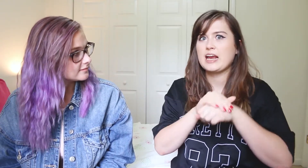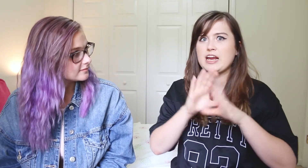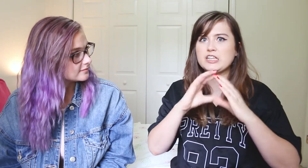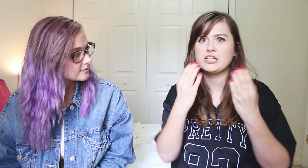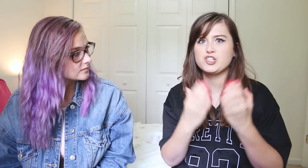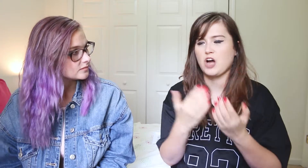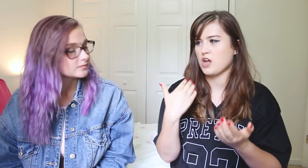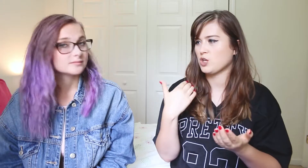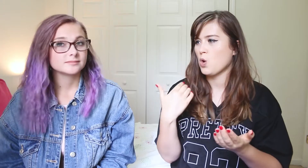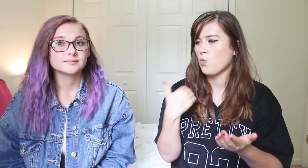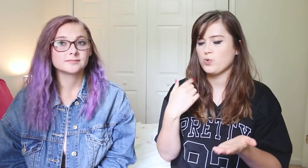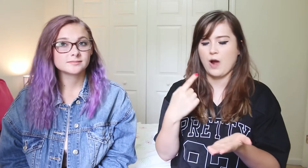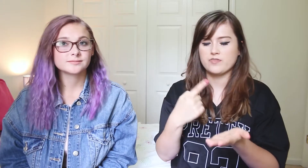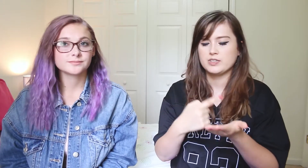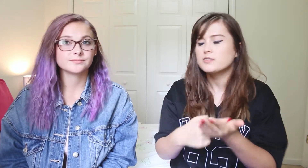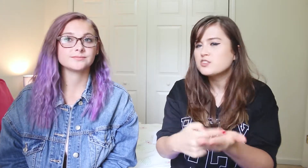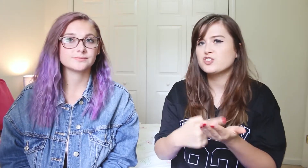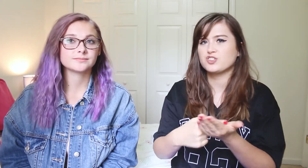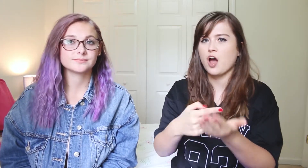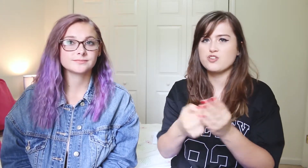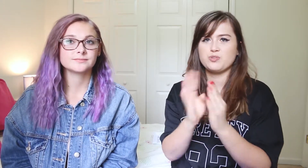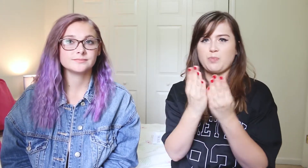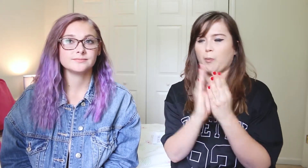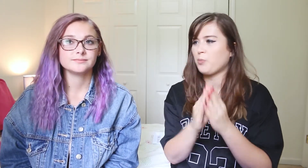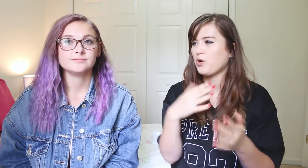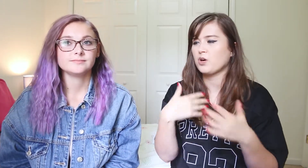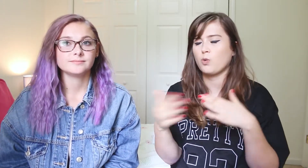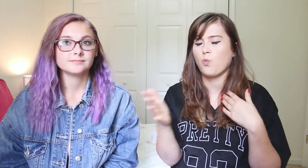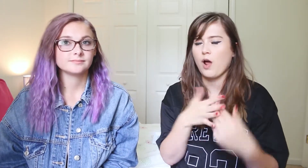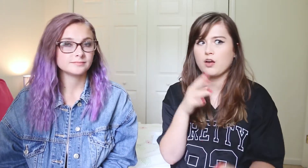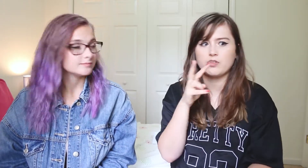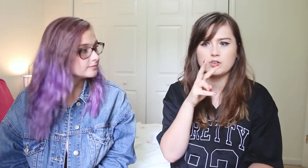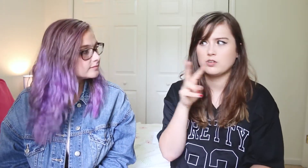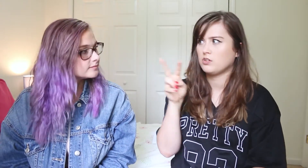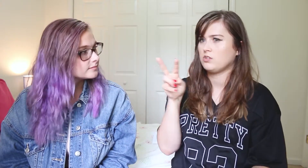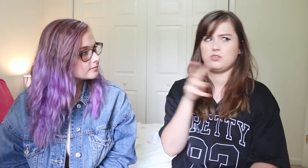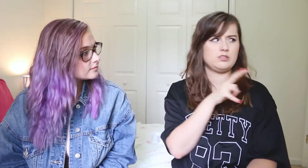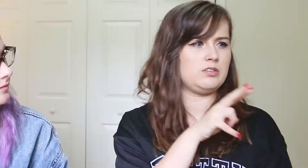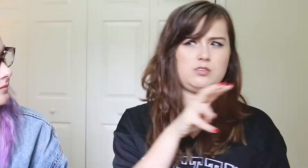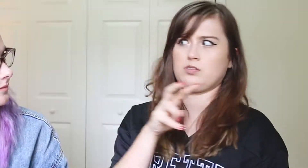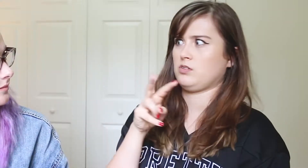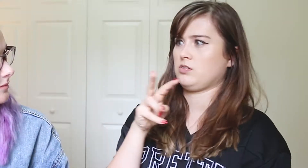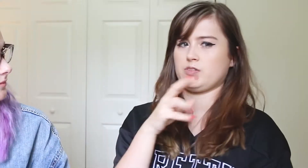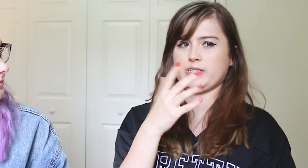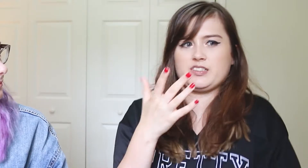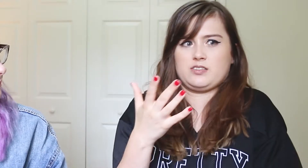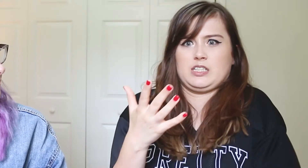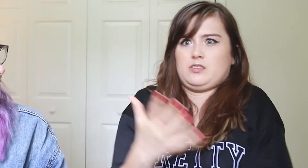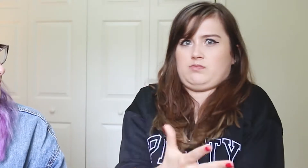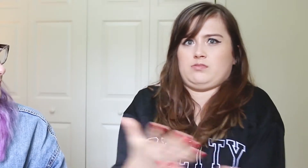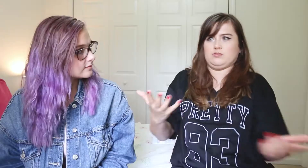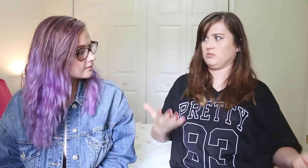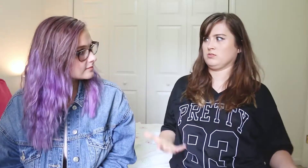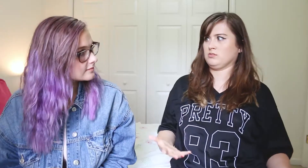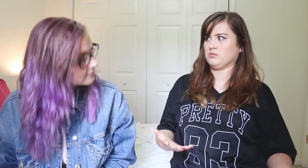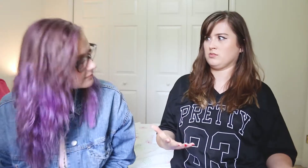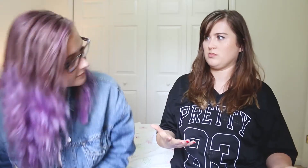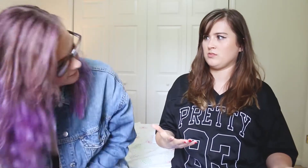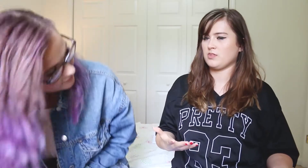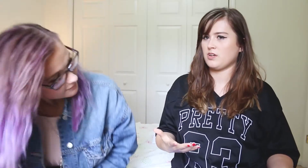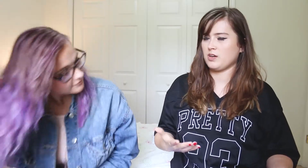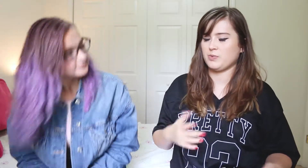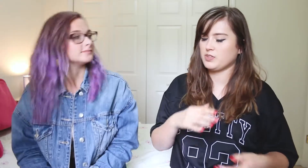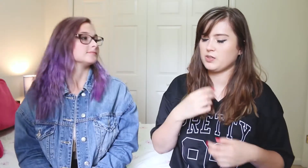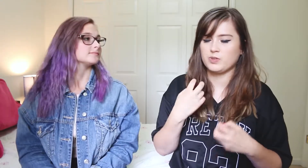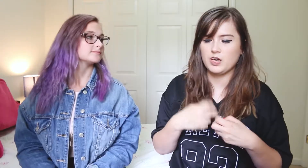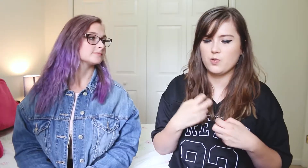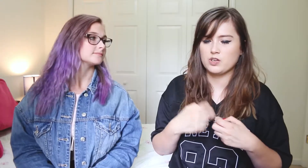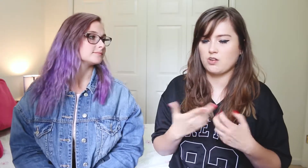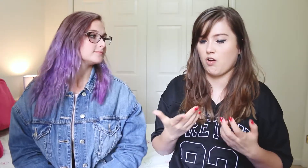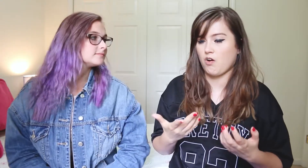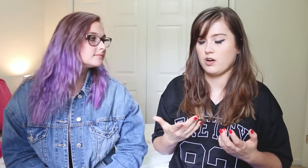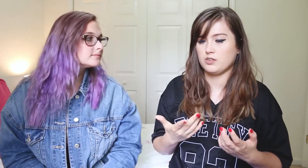In English class we’d have discussions about books or whatever and it was hard.